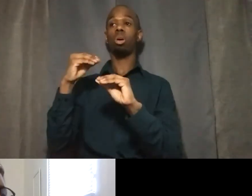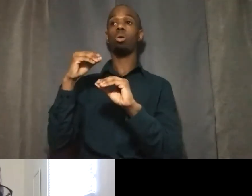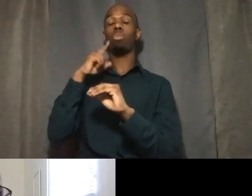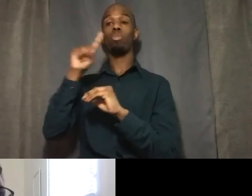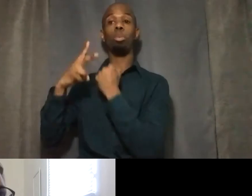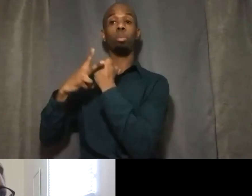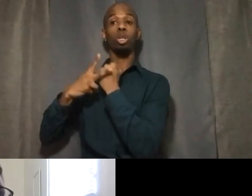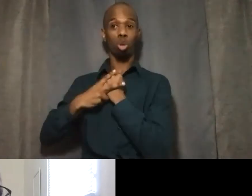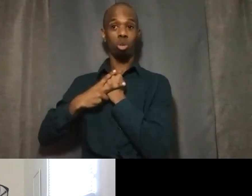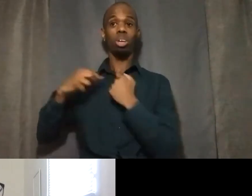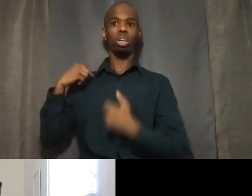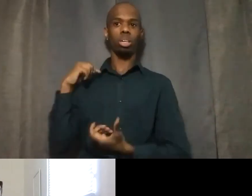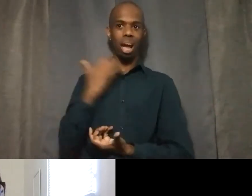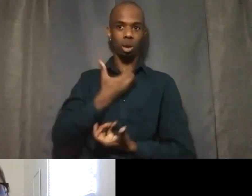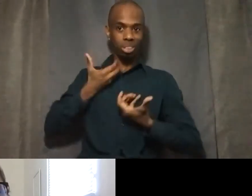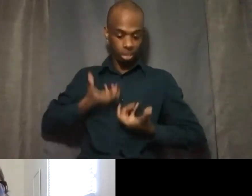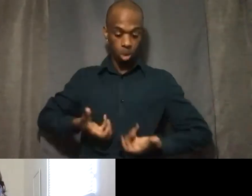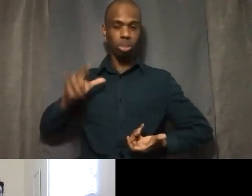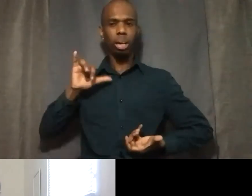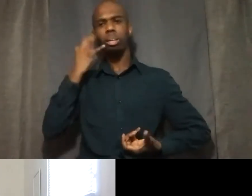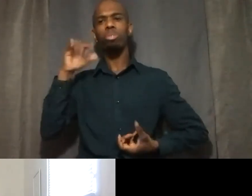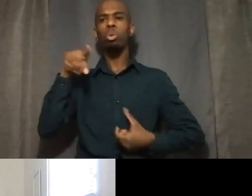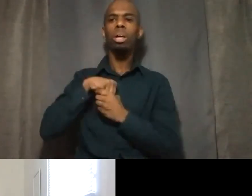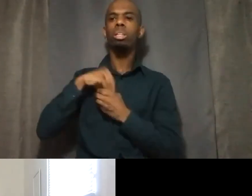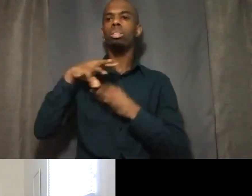or an identity that like the world is trying to snuff out,